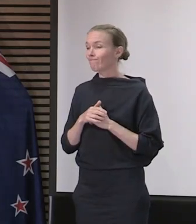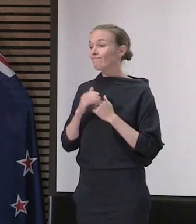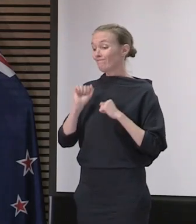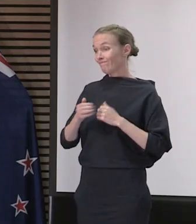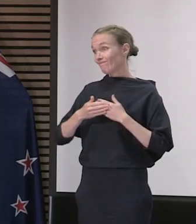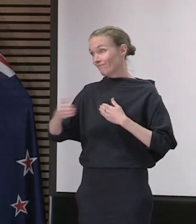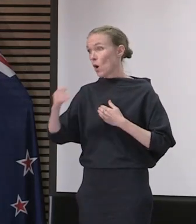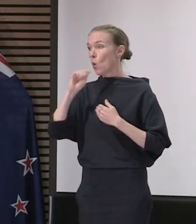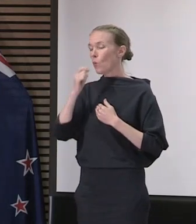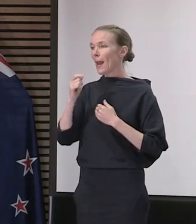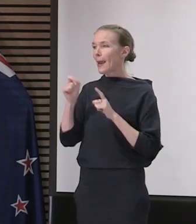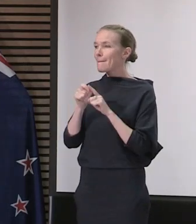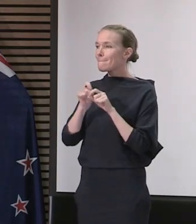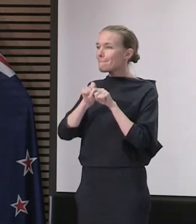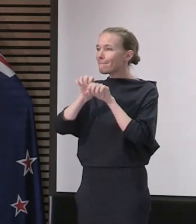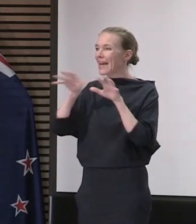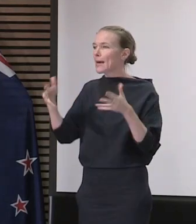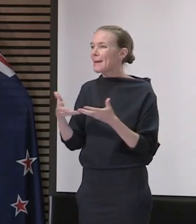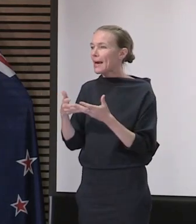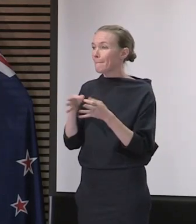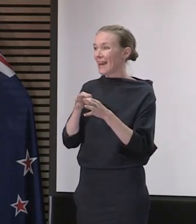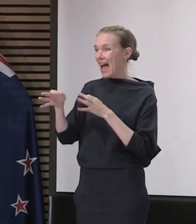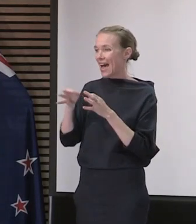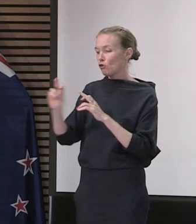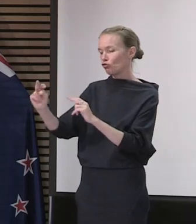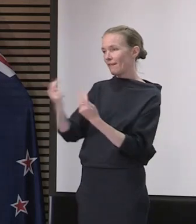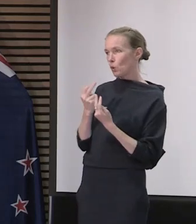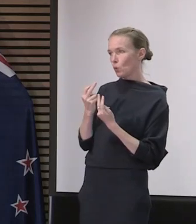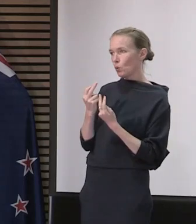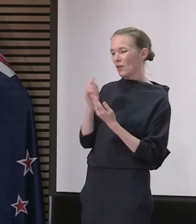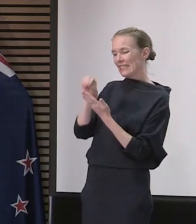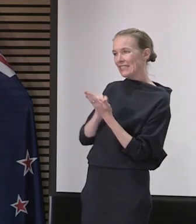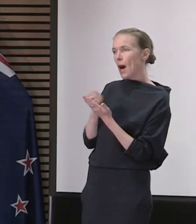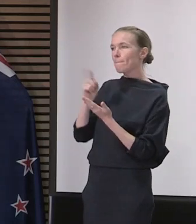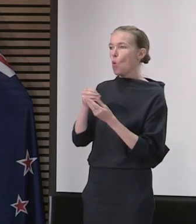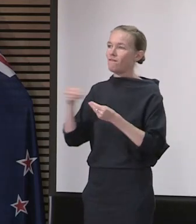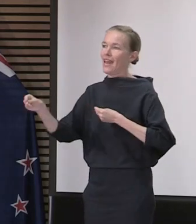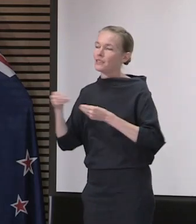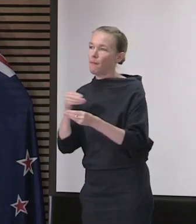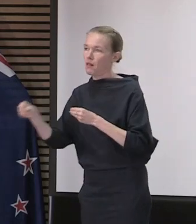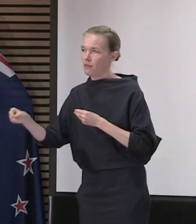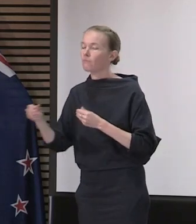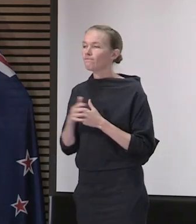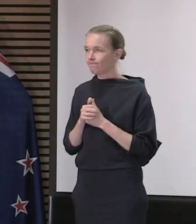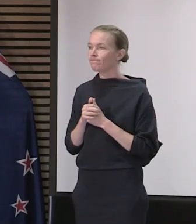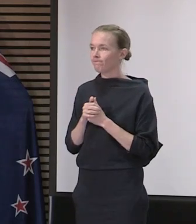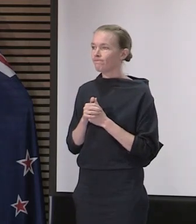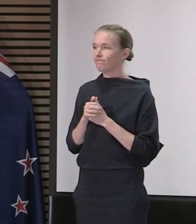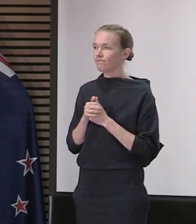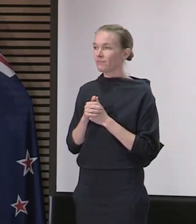one of the things we will want to do will be to look at our pandemic plan so that it has